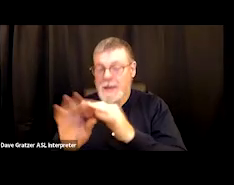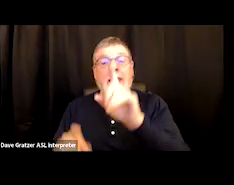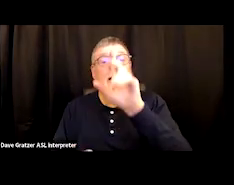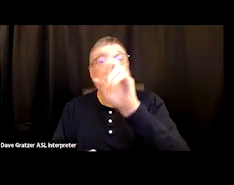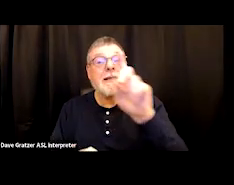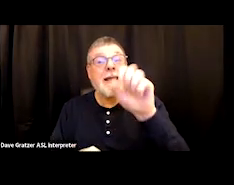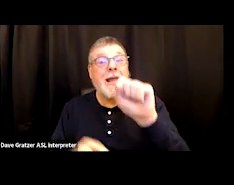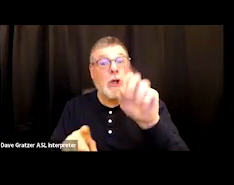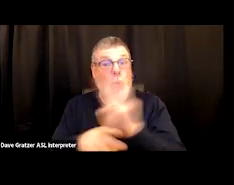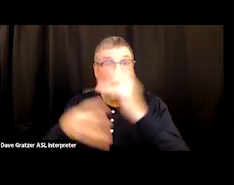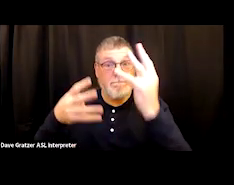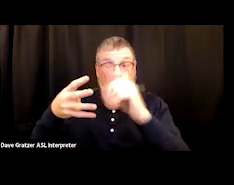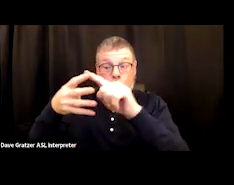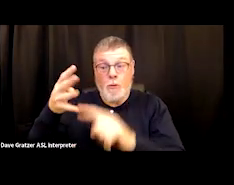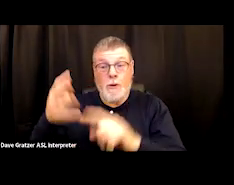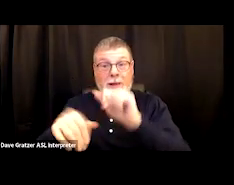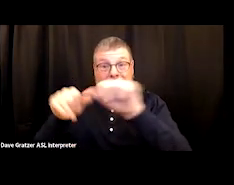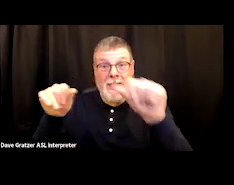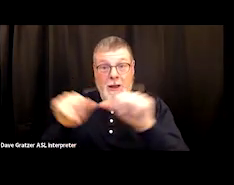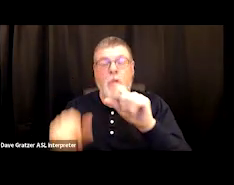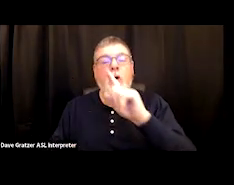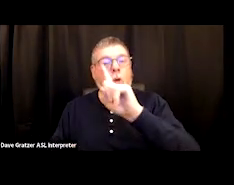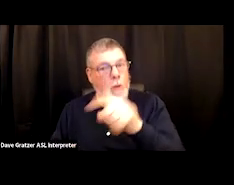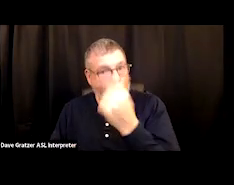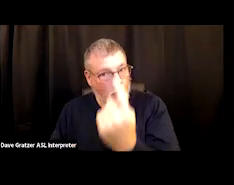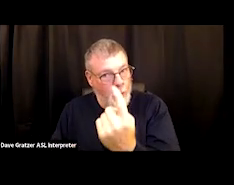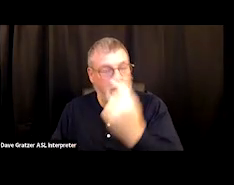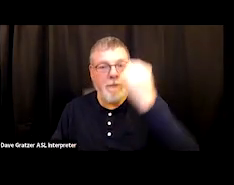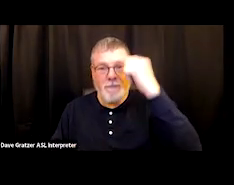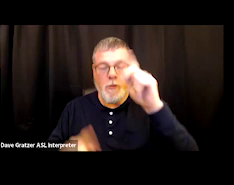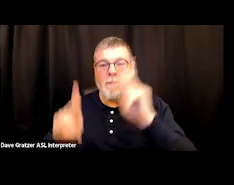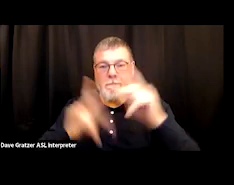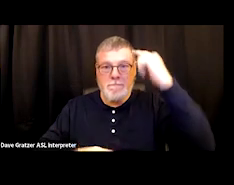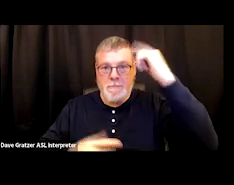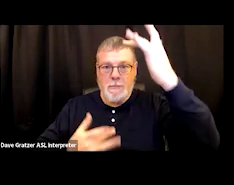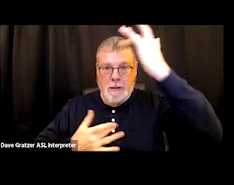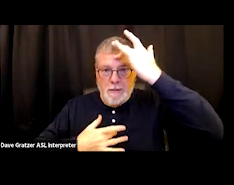these four areas of functioning for people that have mental health disabilities